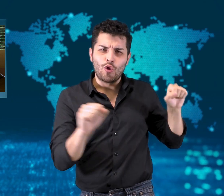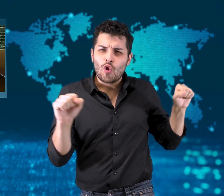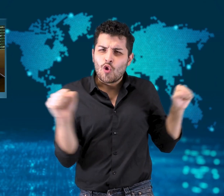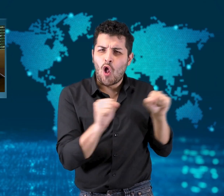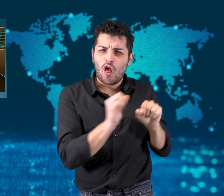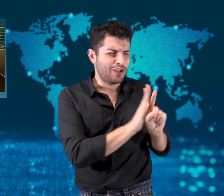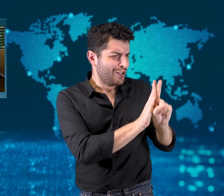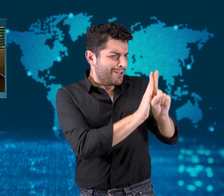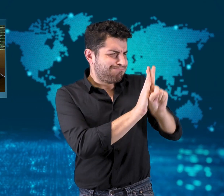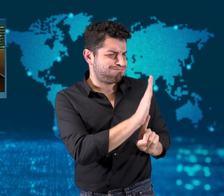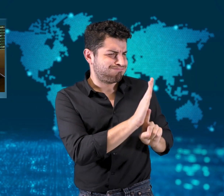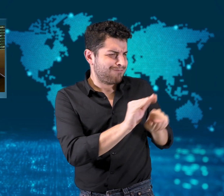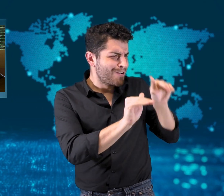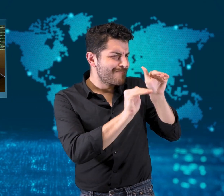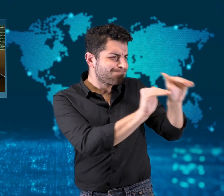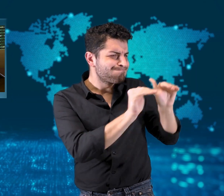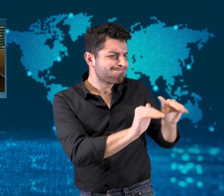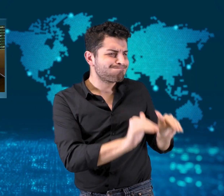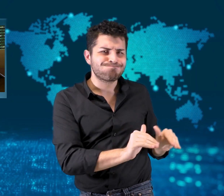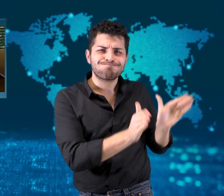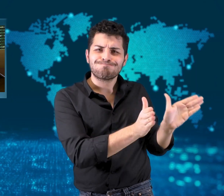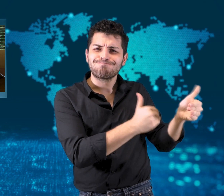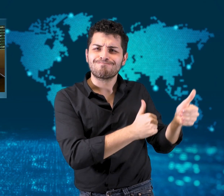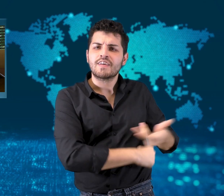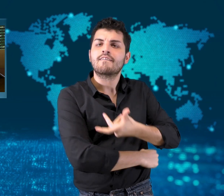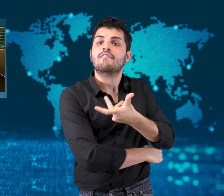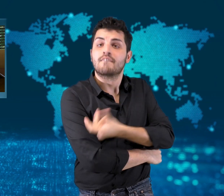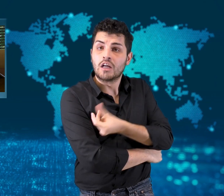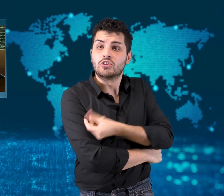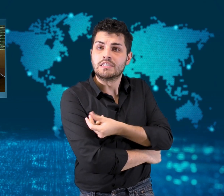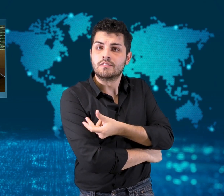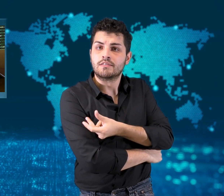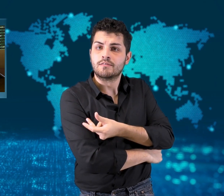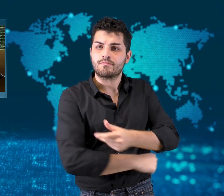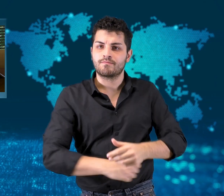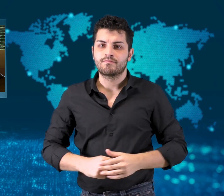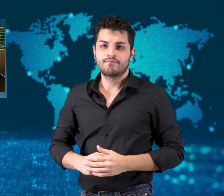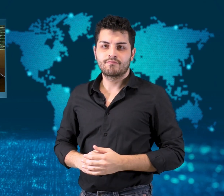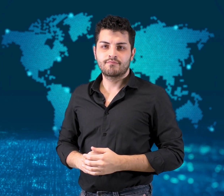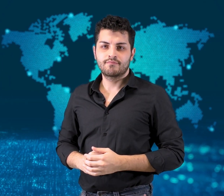without thousands of vaccine refrigerators.